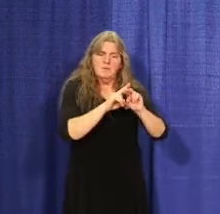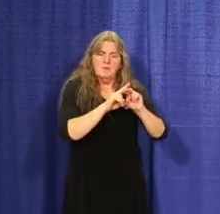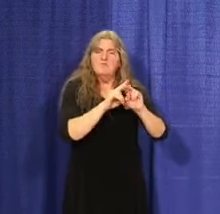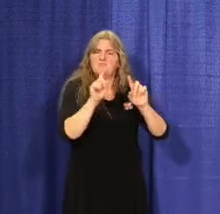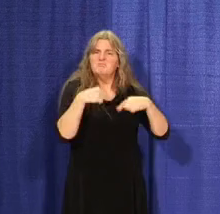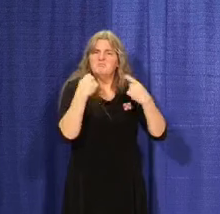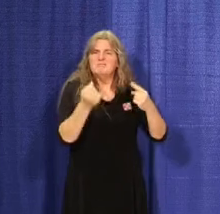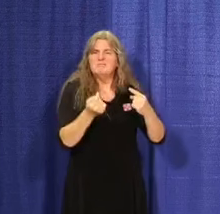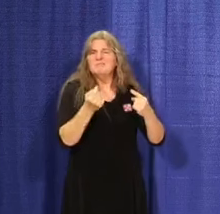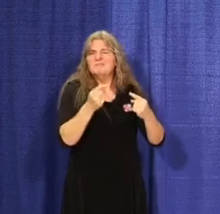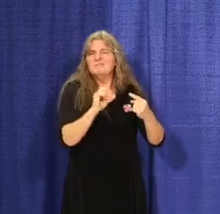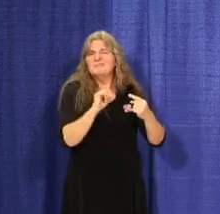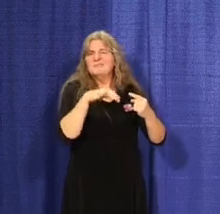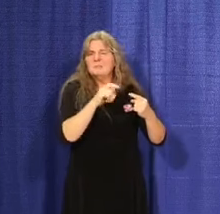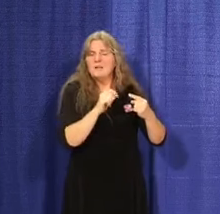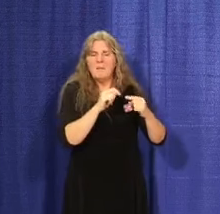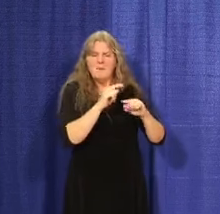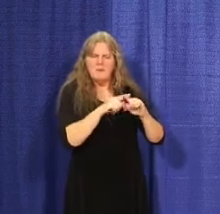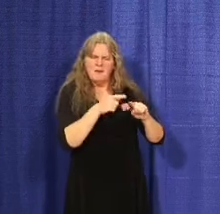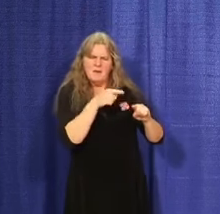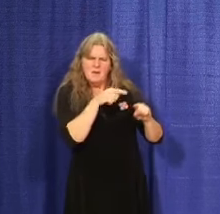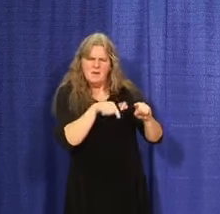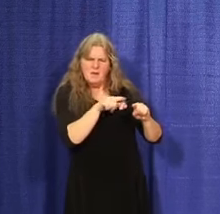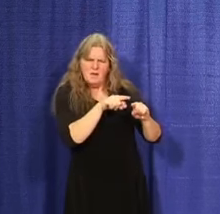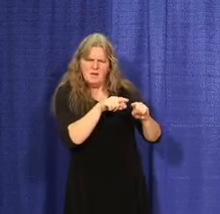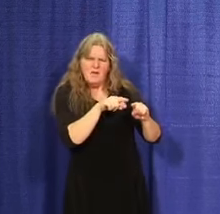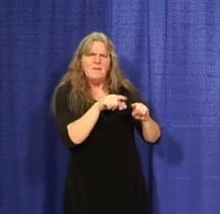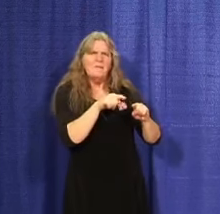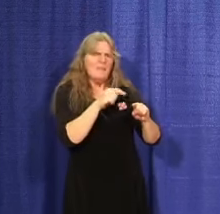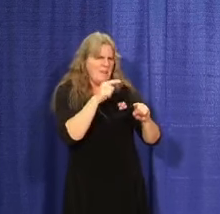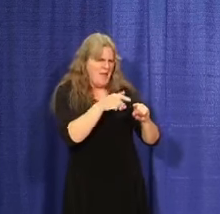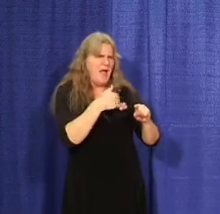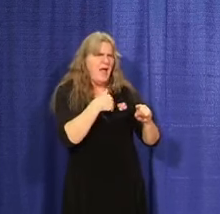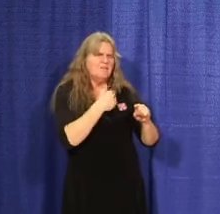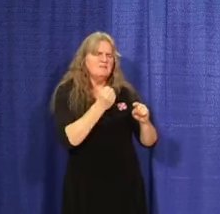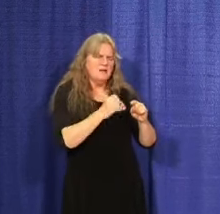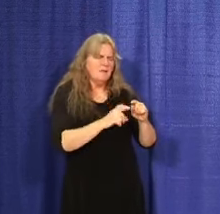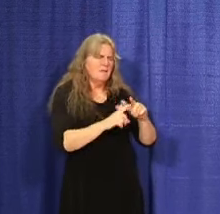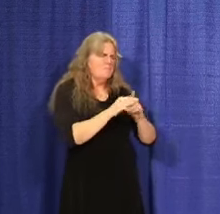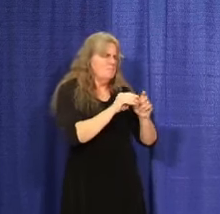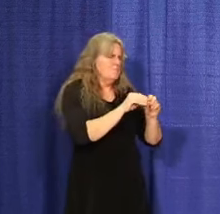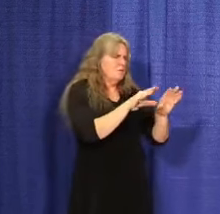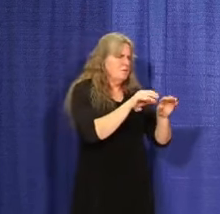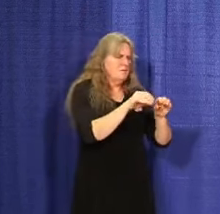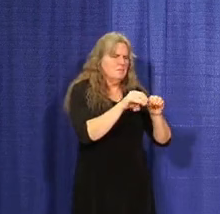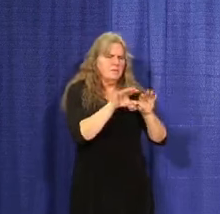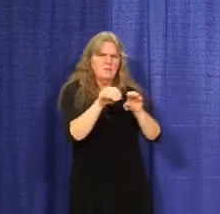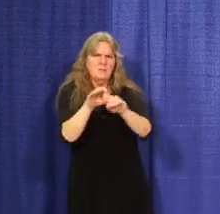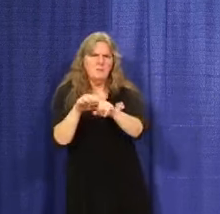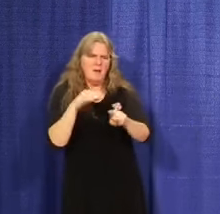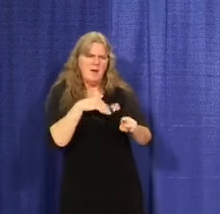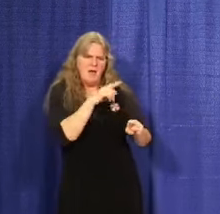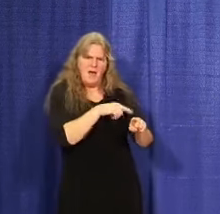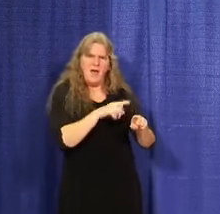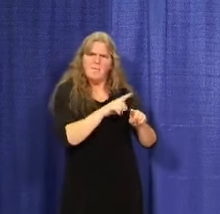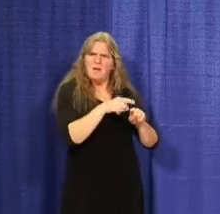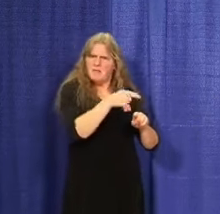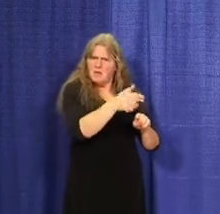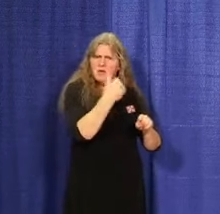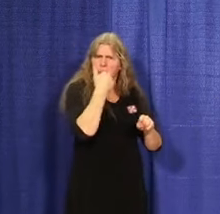Even with multiple outbreaks and community spread, BC is doing well, especially since they and reintroduced some of their